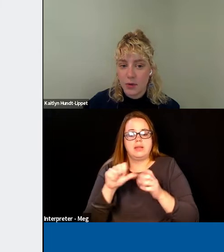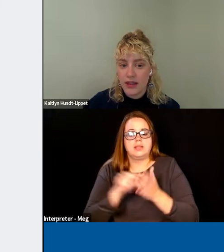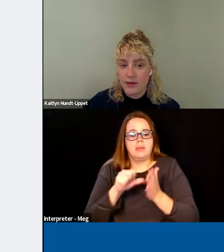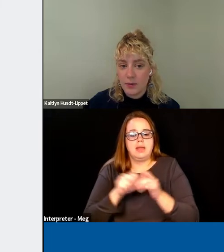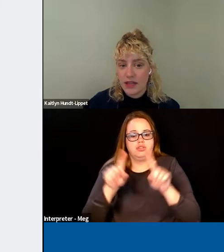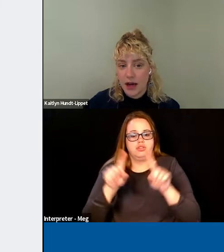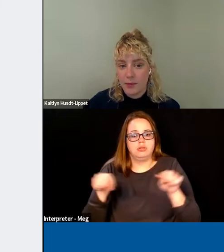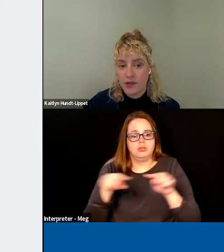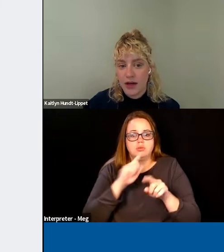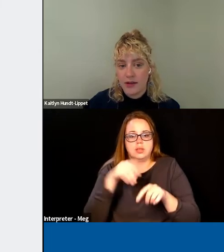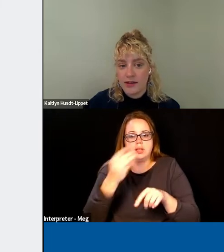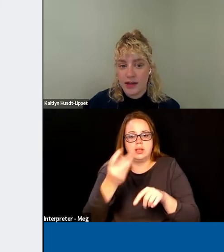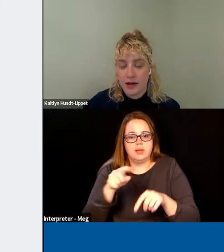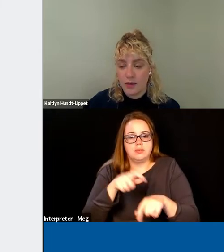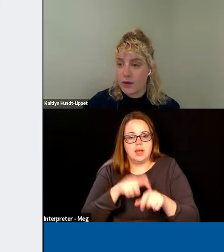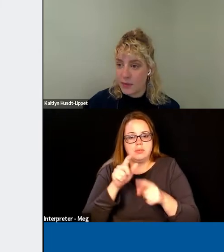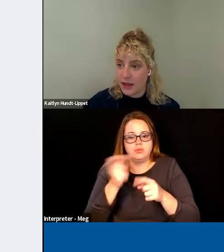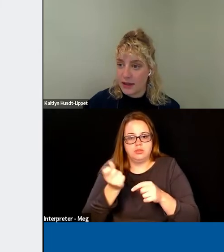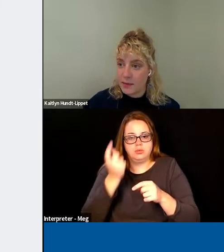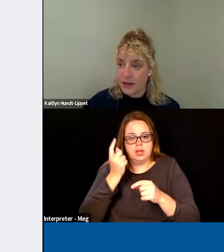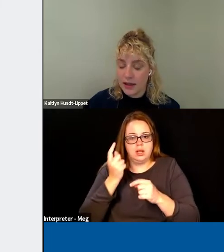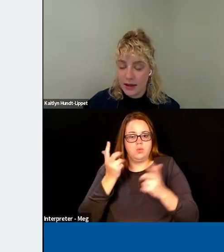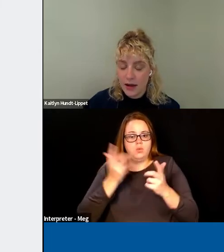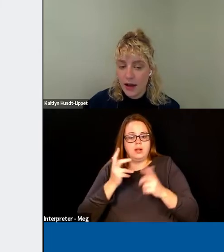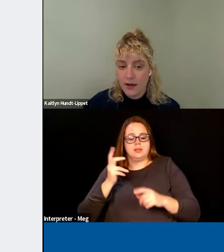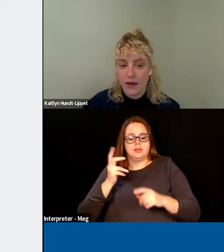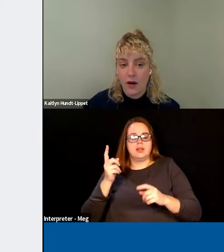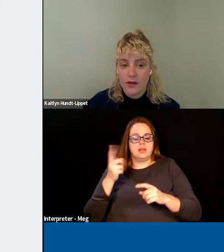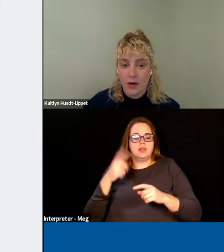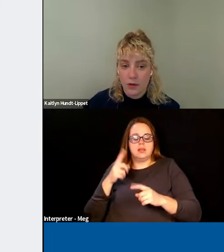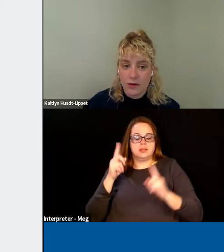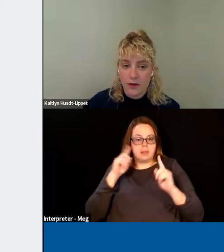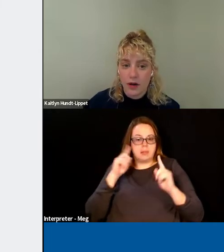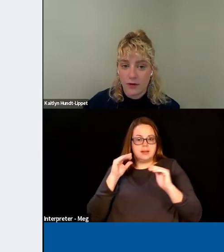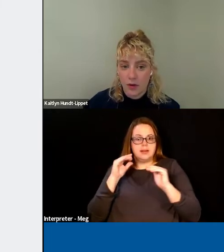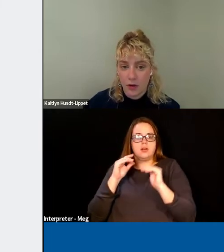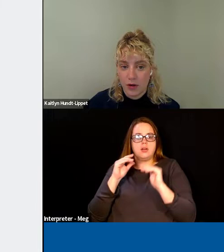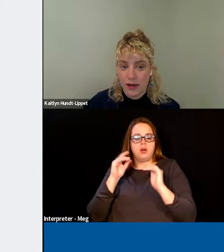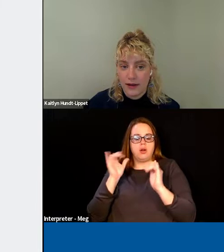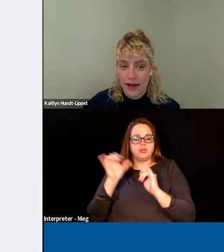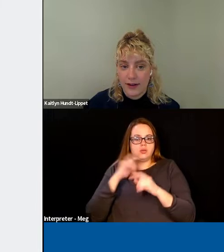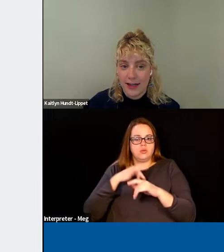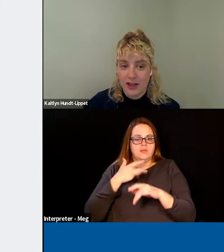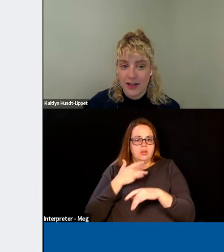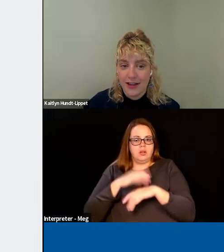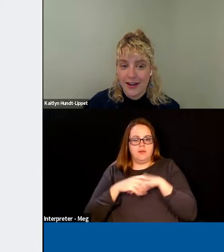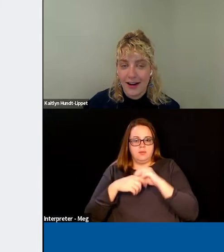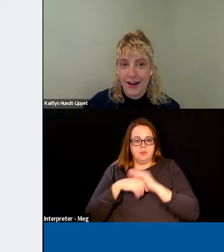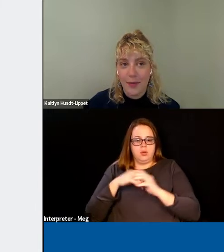to really give them time to understand what's being expected and then also to feel comfortable in the navigation.